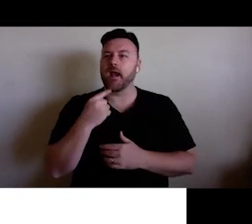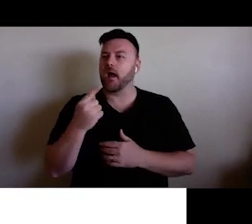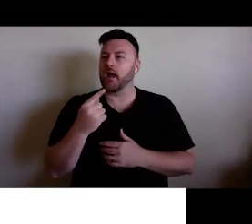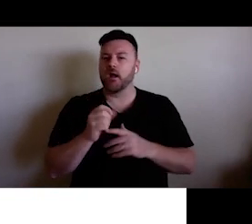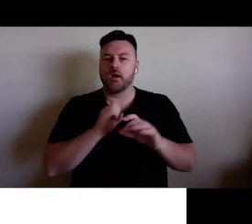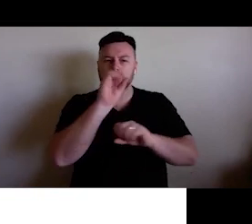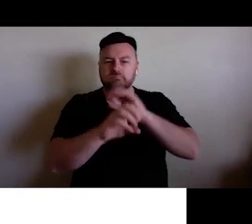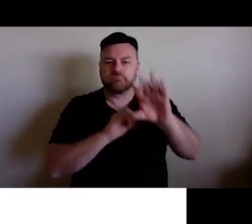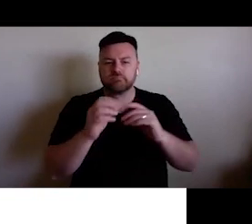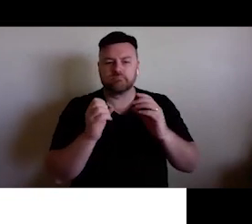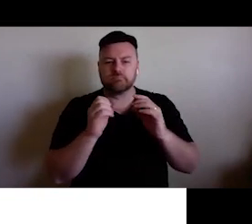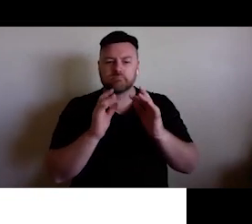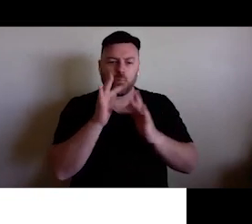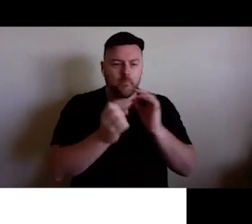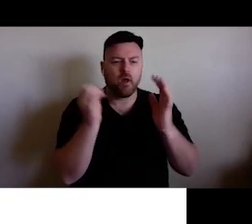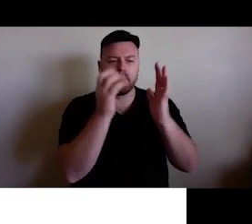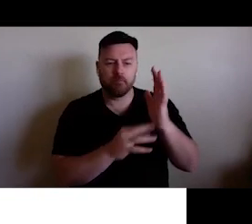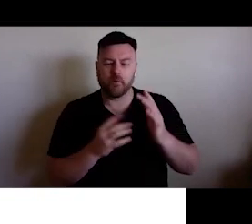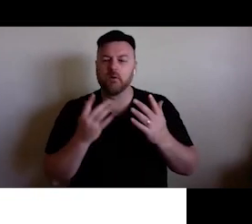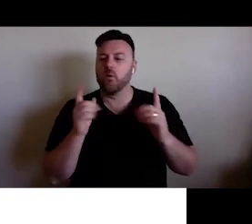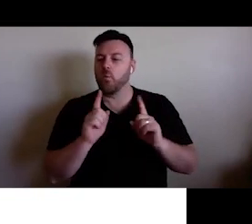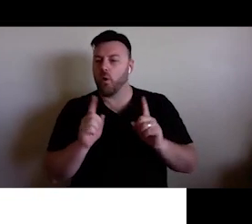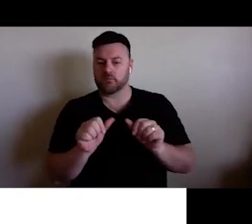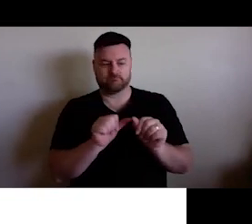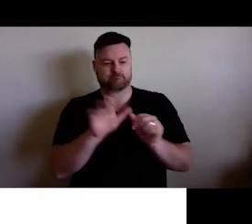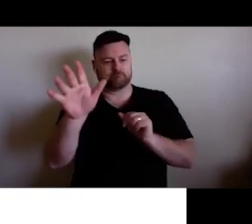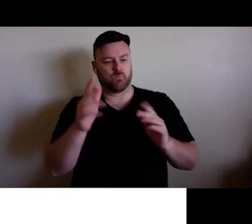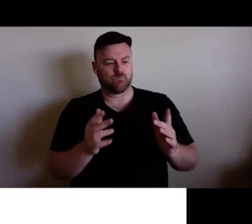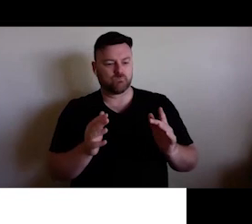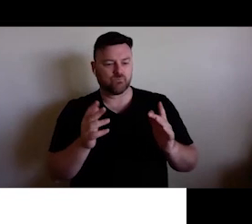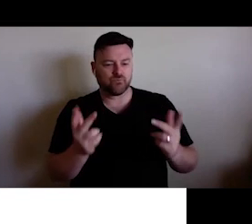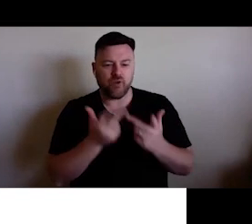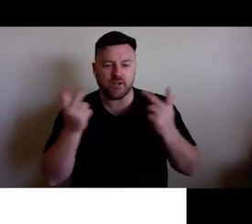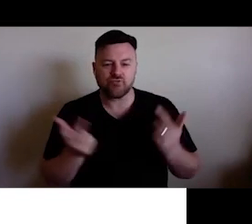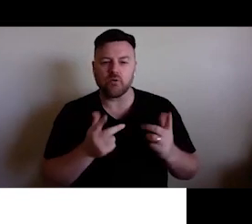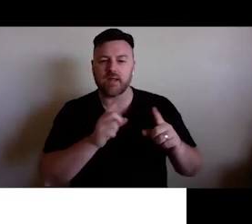three years, it's become the No. 1 tourist attraction in Portugal - 3.6